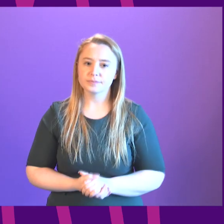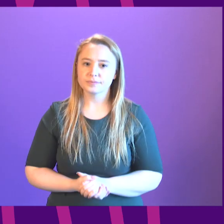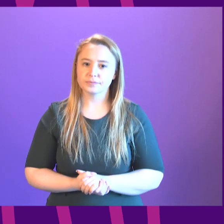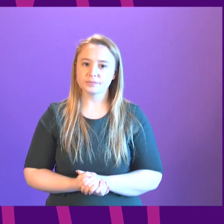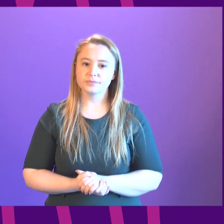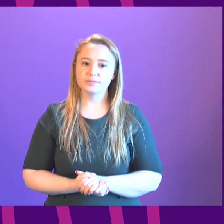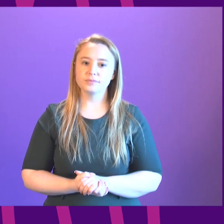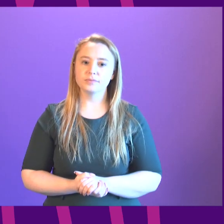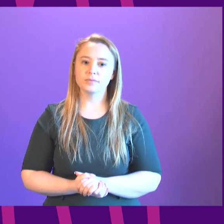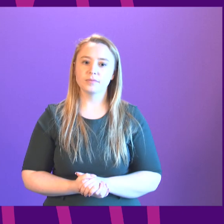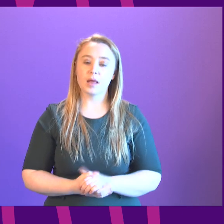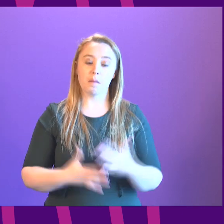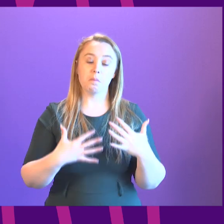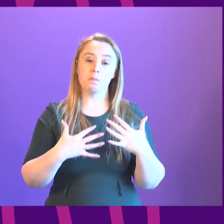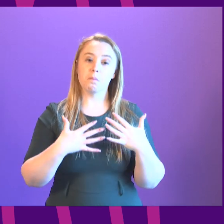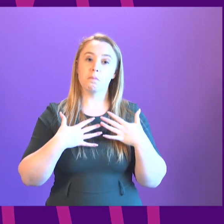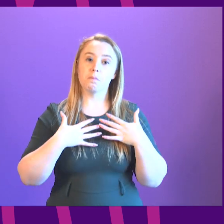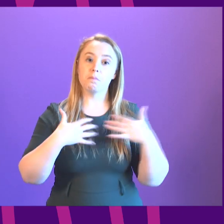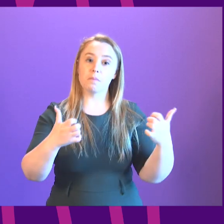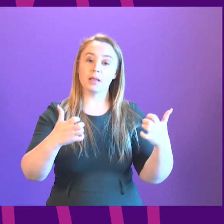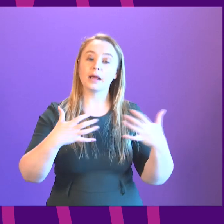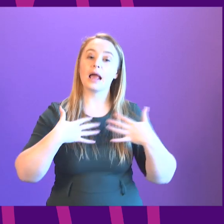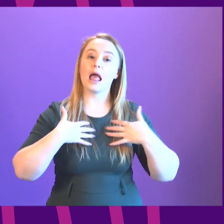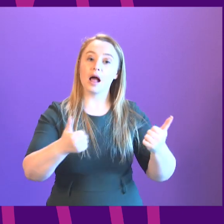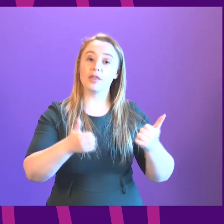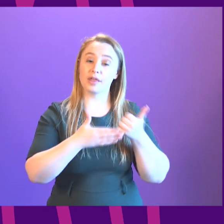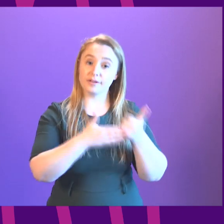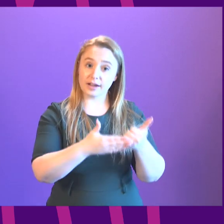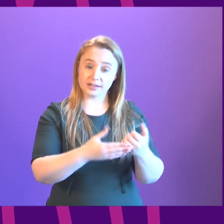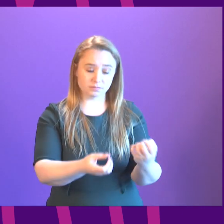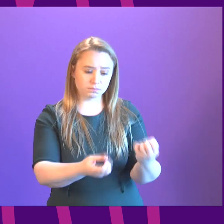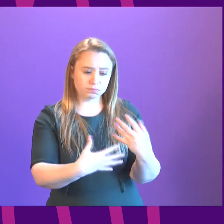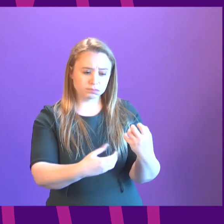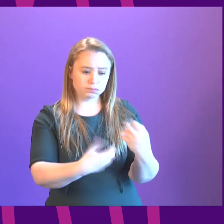taken public health advice at every step of the way. Although I recognise the concerns,